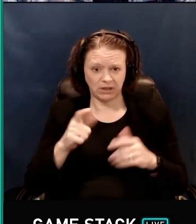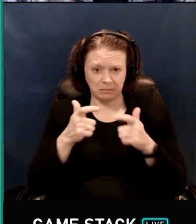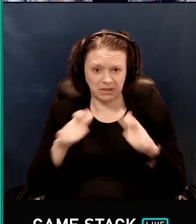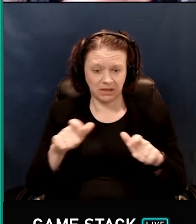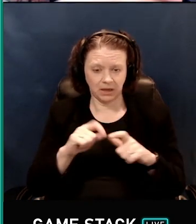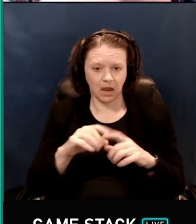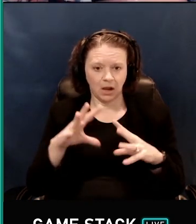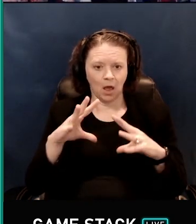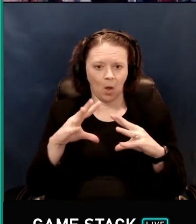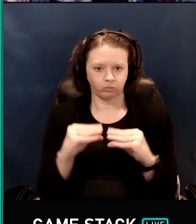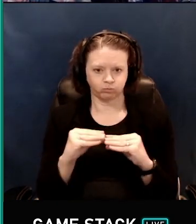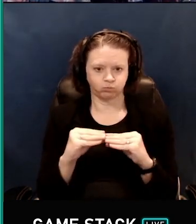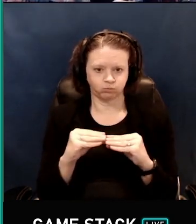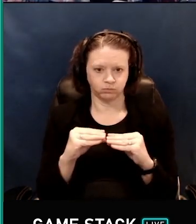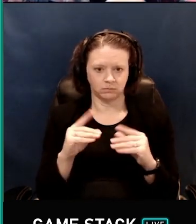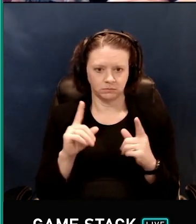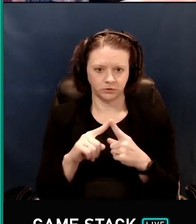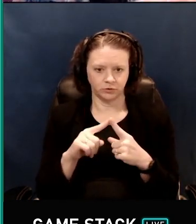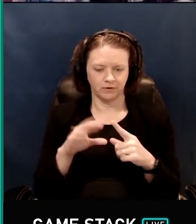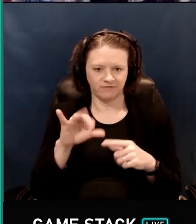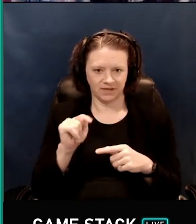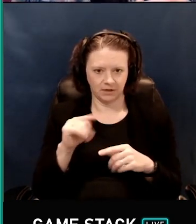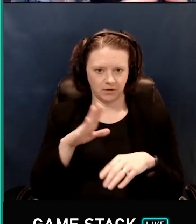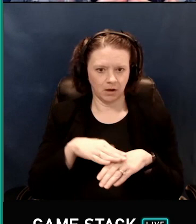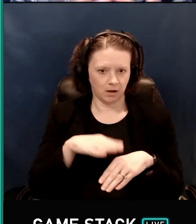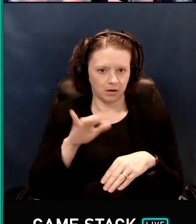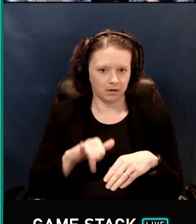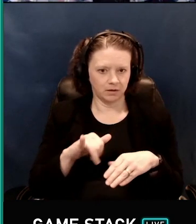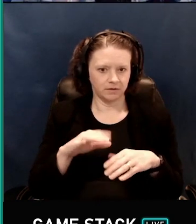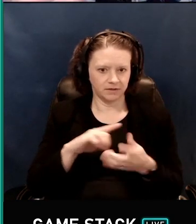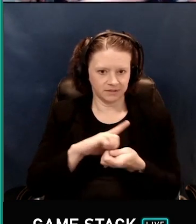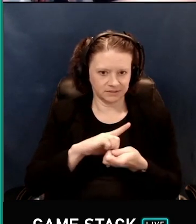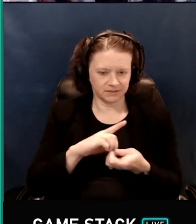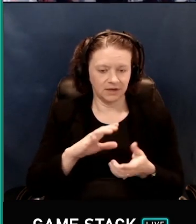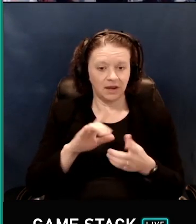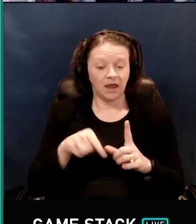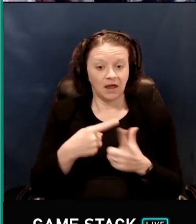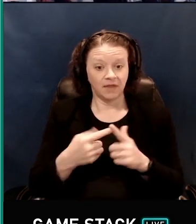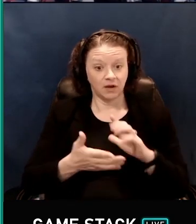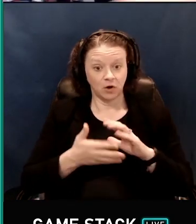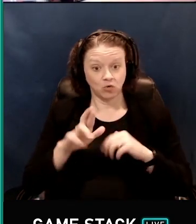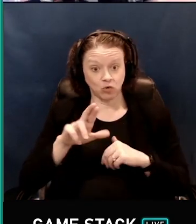They are decompressed at runtime, and so it's not like you're downloading a 100 gigabyte package.